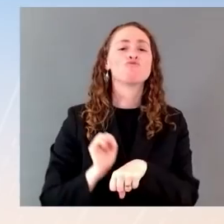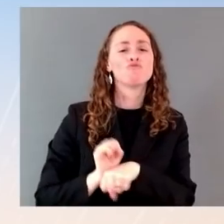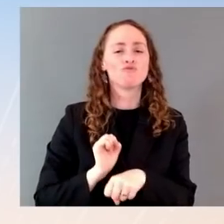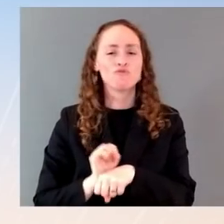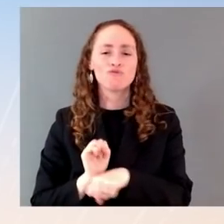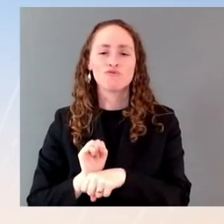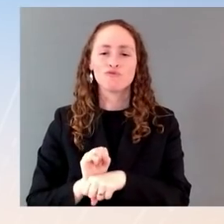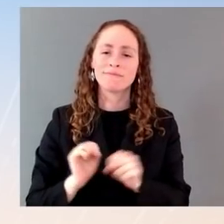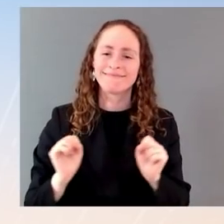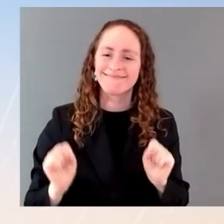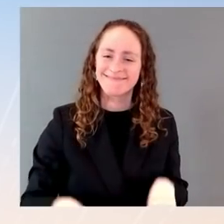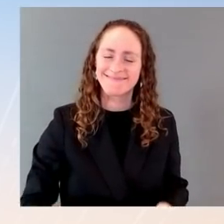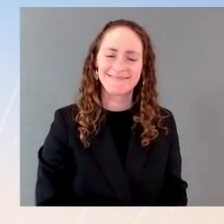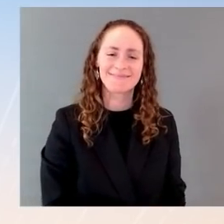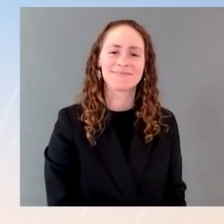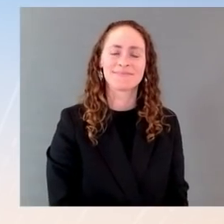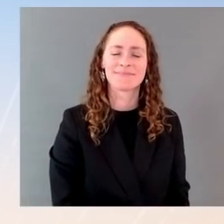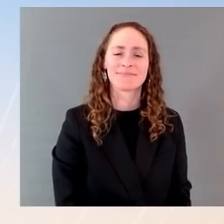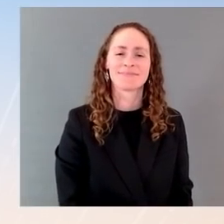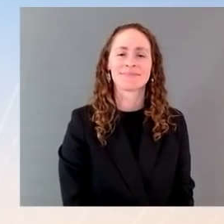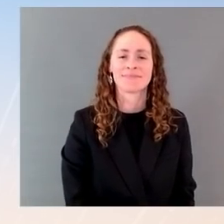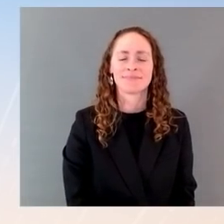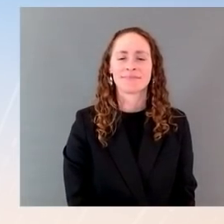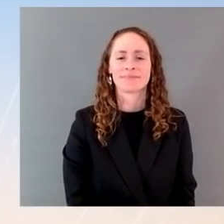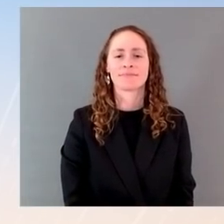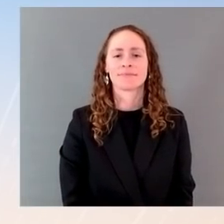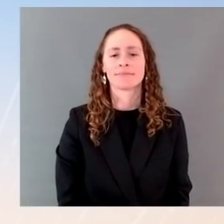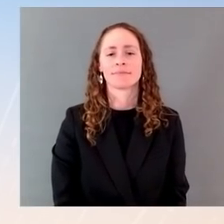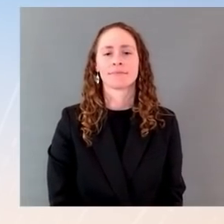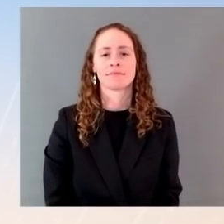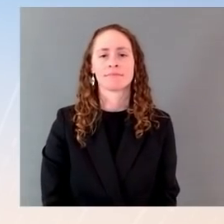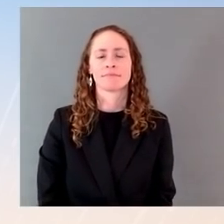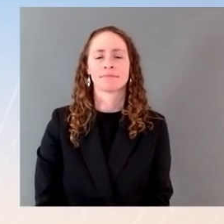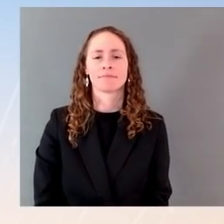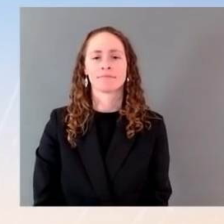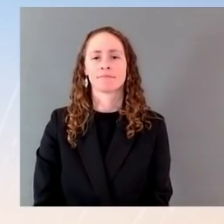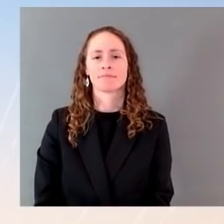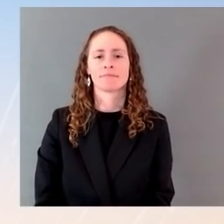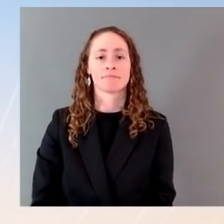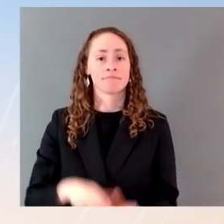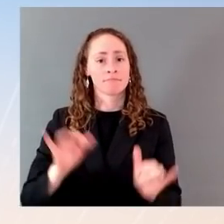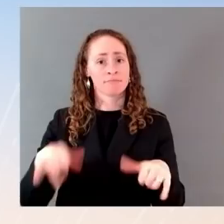and we're going to continue to work to implement these. If it comes to the President's desk, he will veto it.